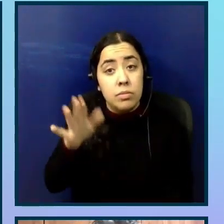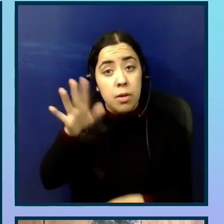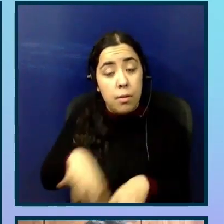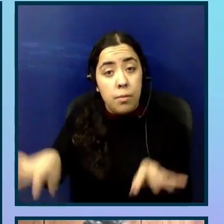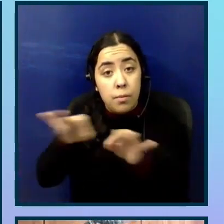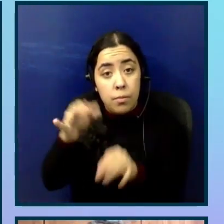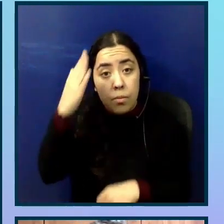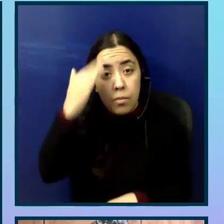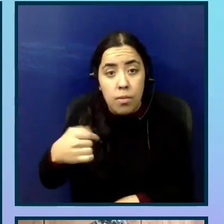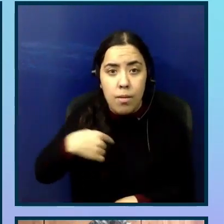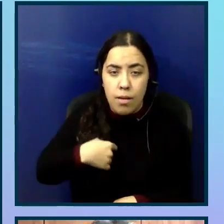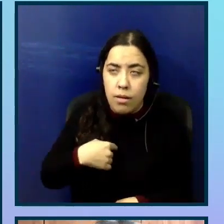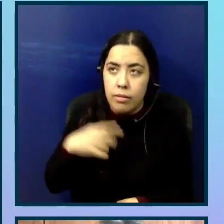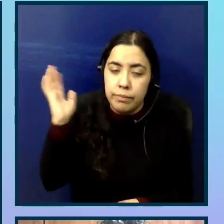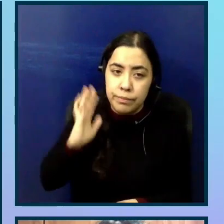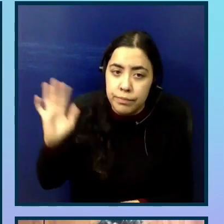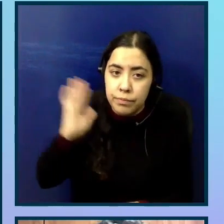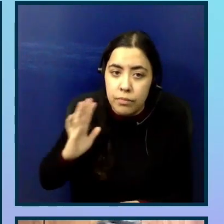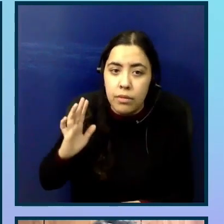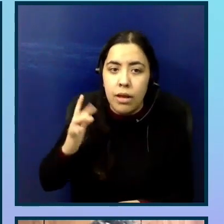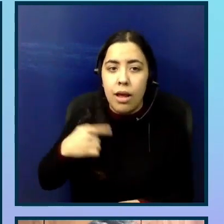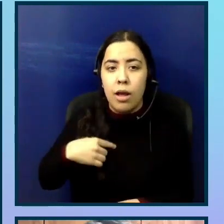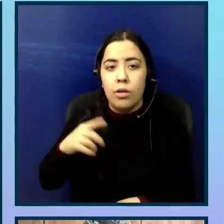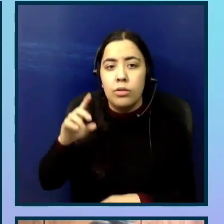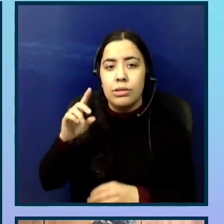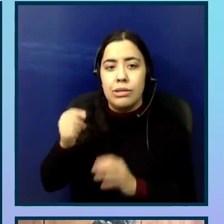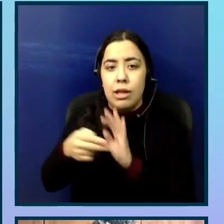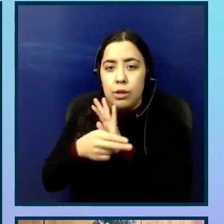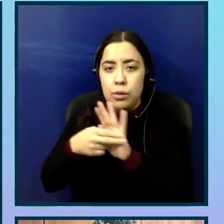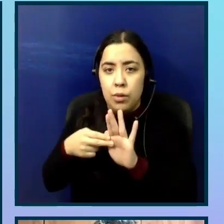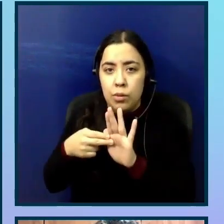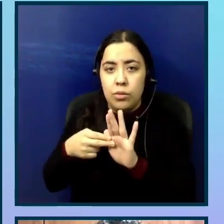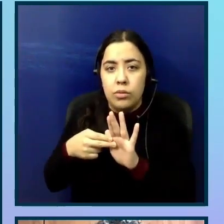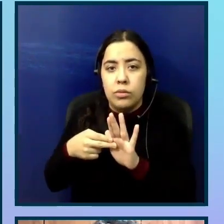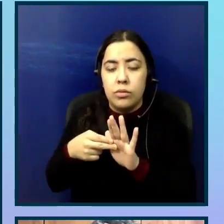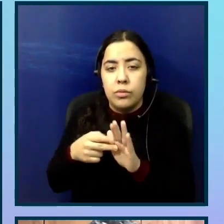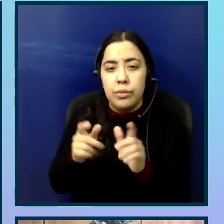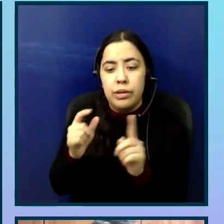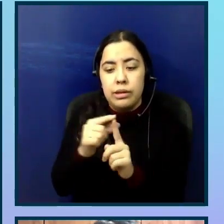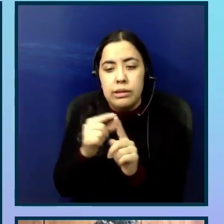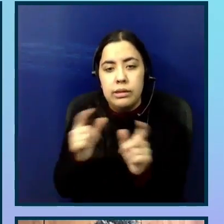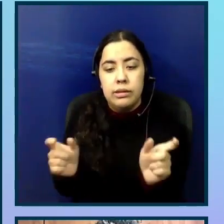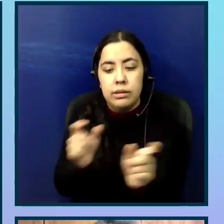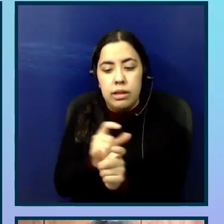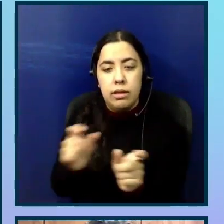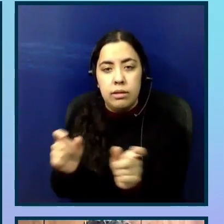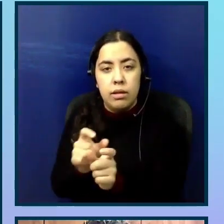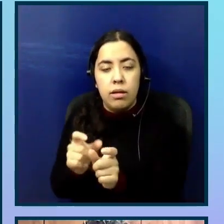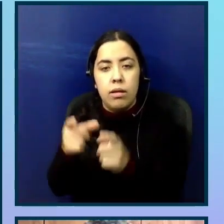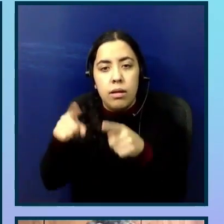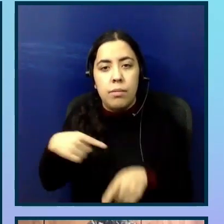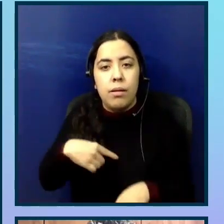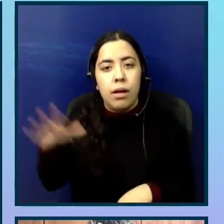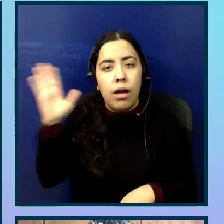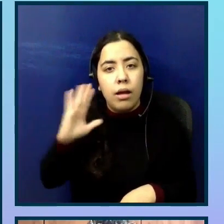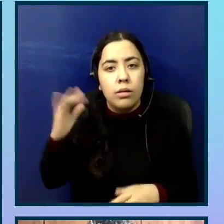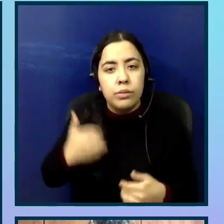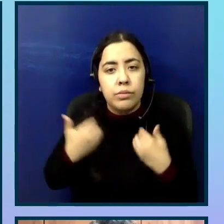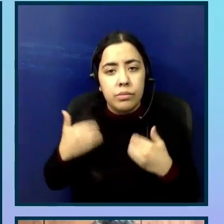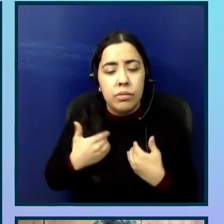is 'cause I was diagnosed with dyslexia when I was a young kid. This was hard for me to accept or to understand.